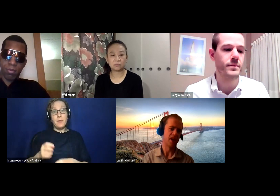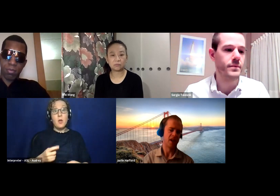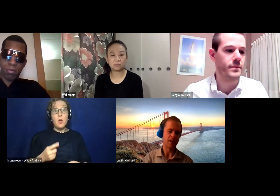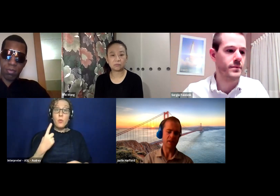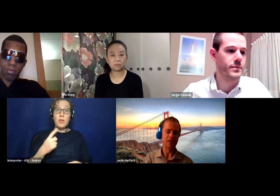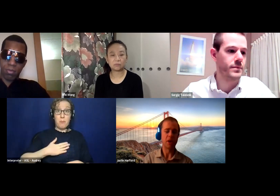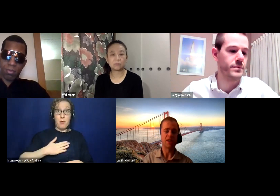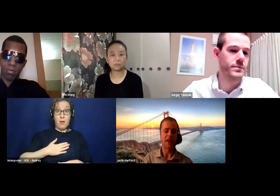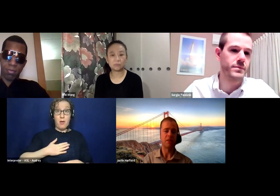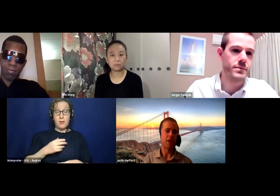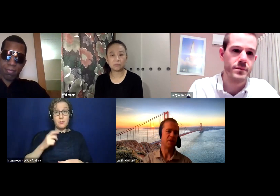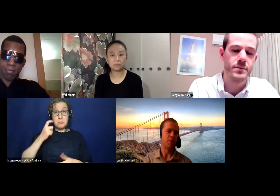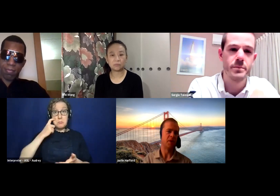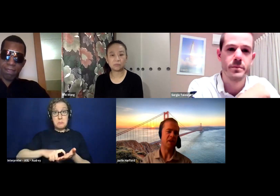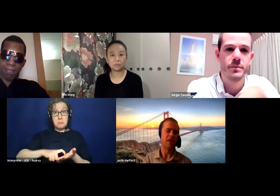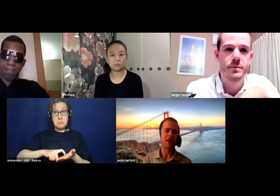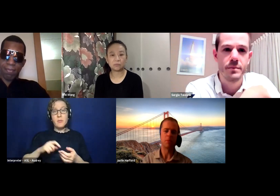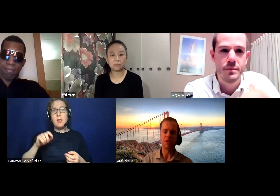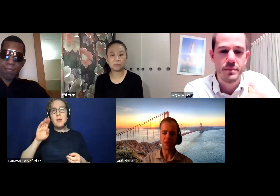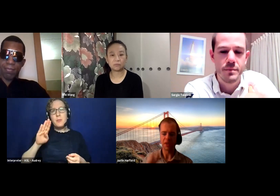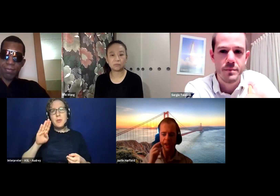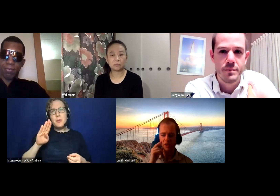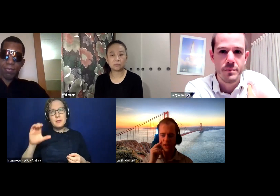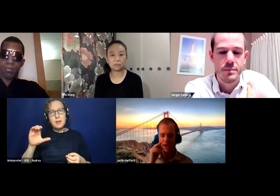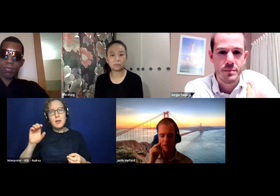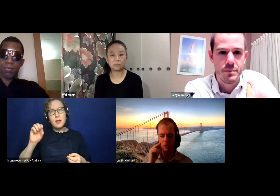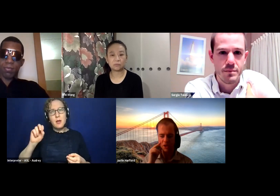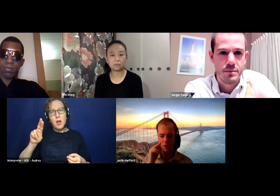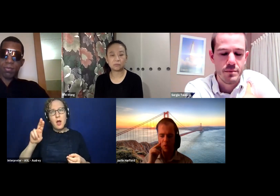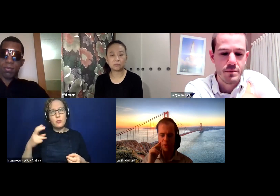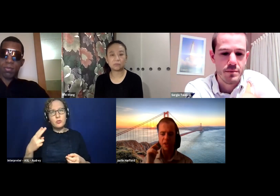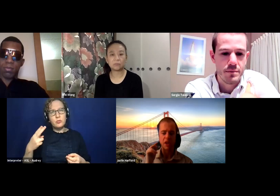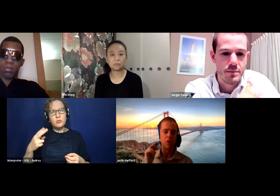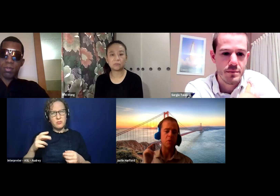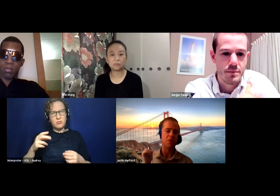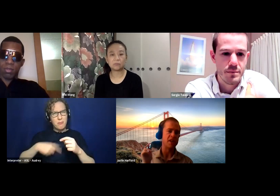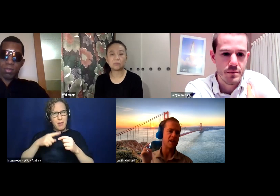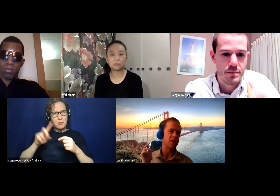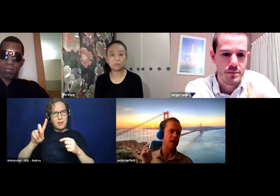it's a podcast about disability and a couple years ago they had an interesting woman who studied at